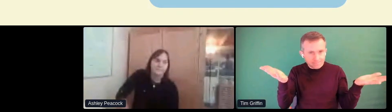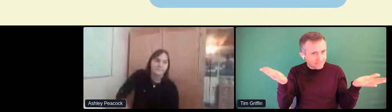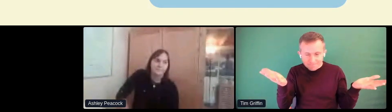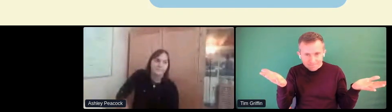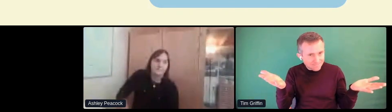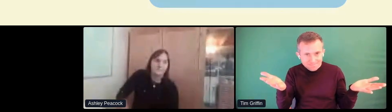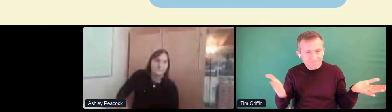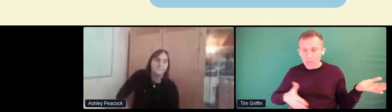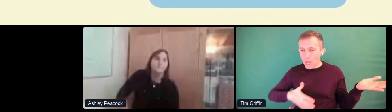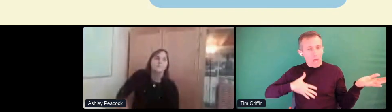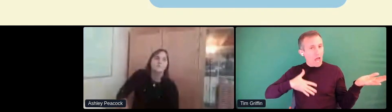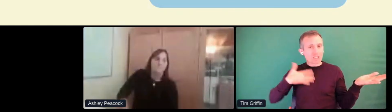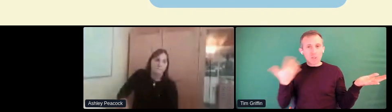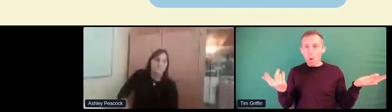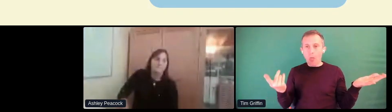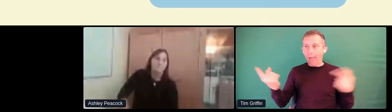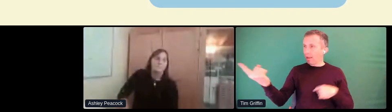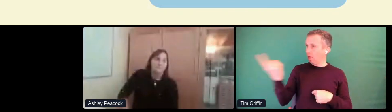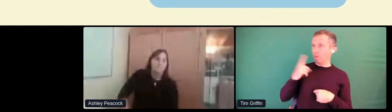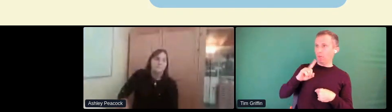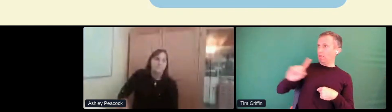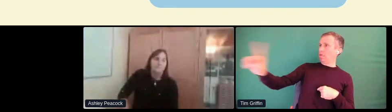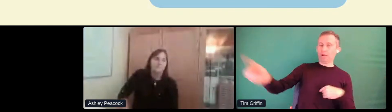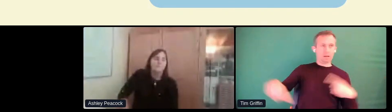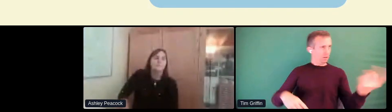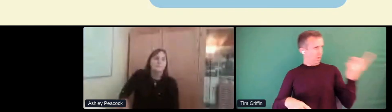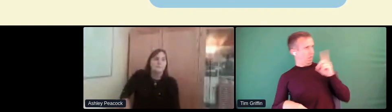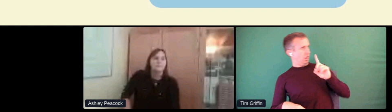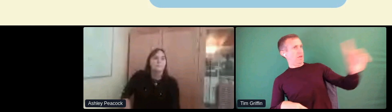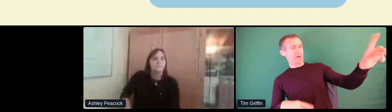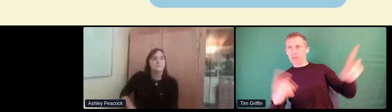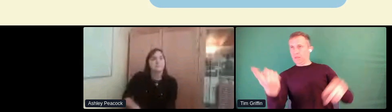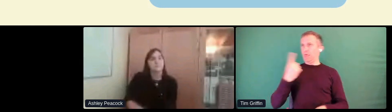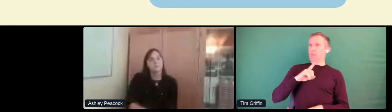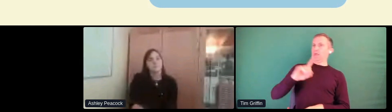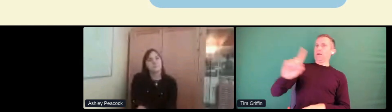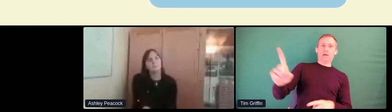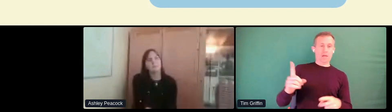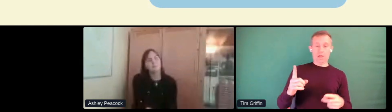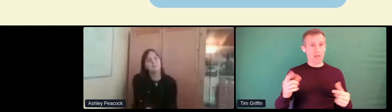people coming in and leaving, not knowing who's going to be there, the sensory environment of